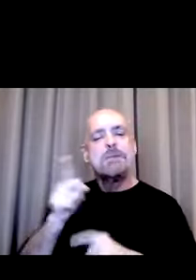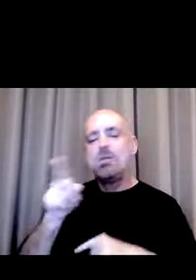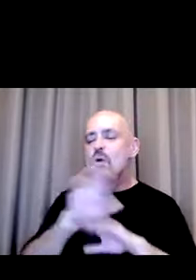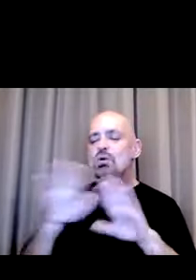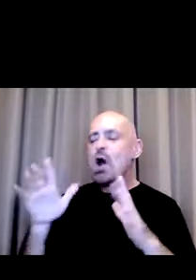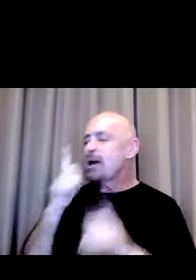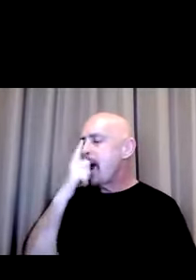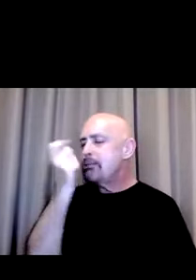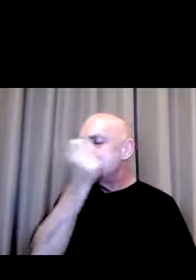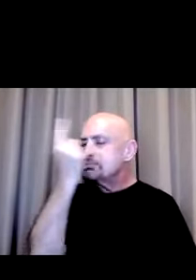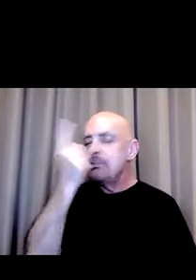on one side and deep